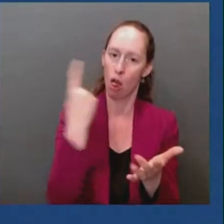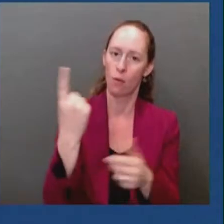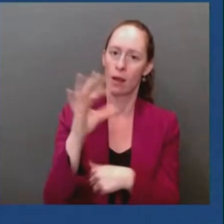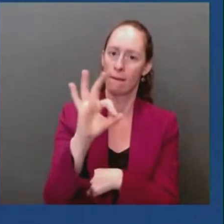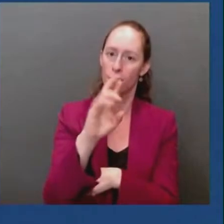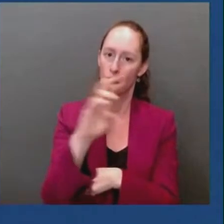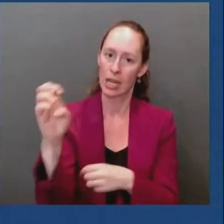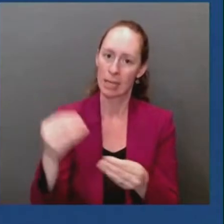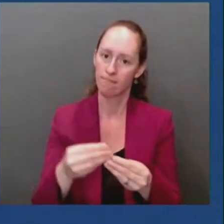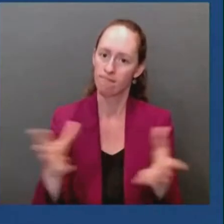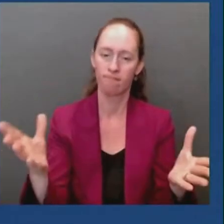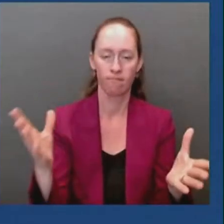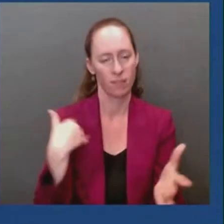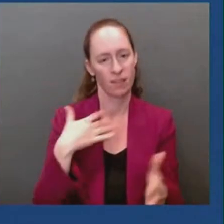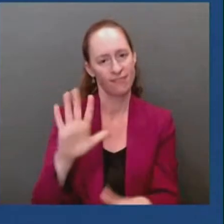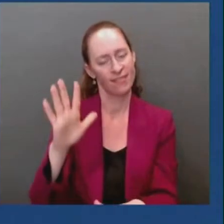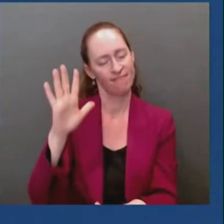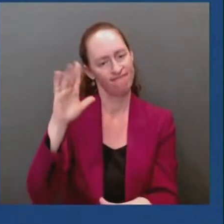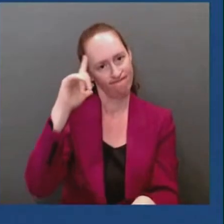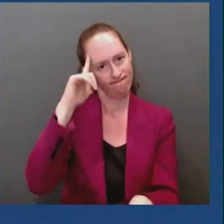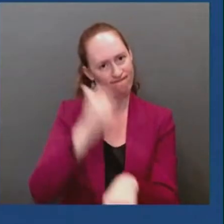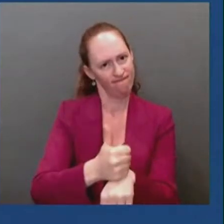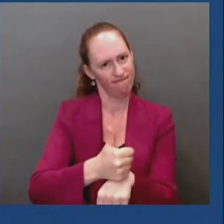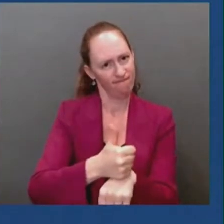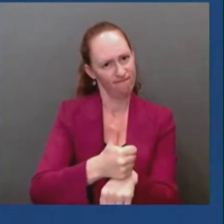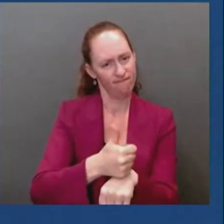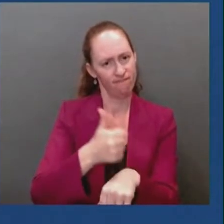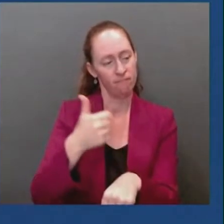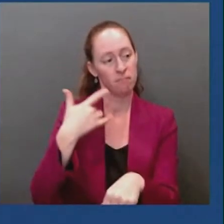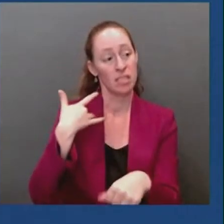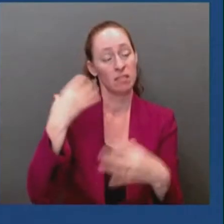TREATMENTS ARE WIDELY AVAILABLE AND EASILY ACCESSIBLE. AND FREE.